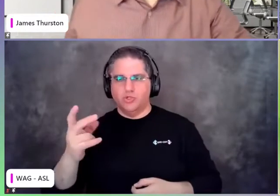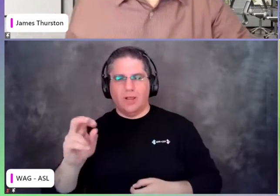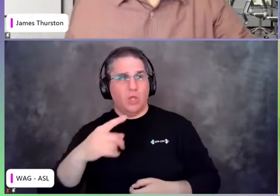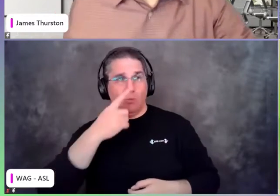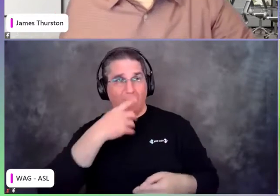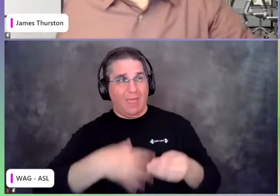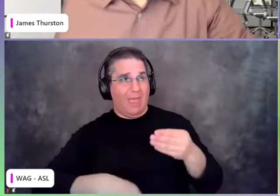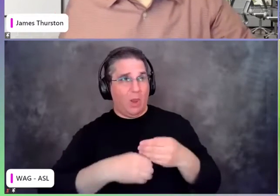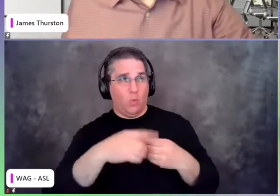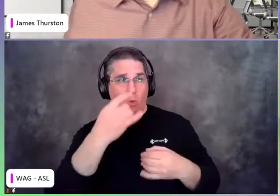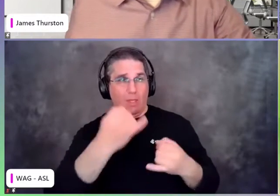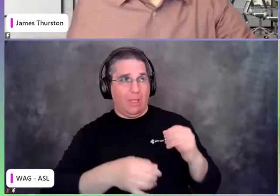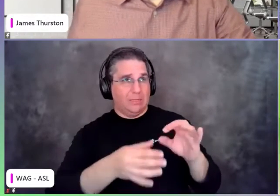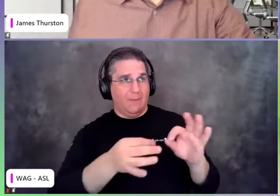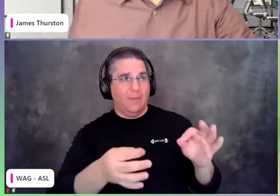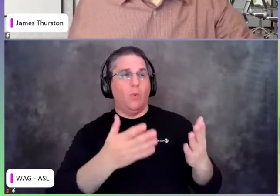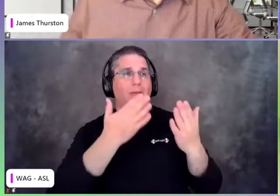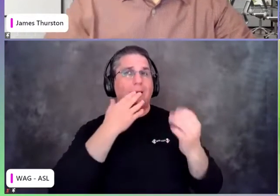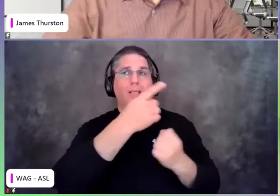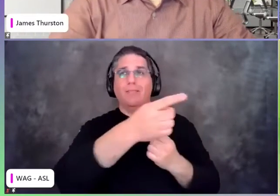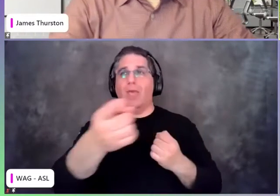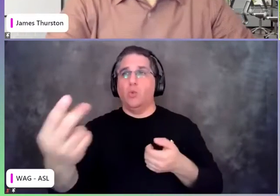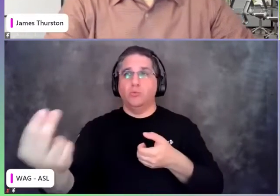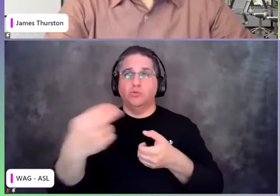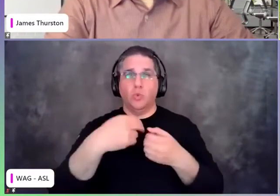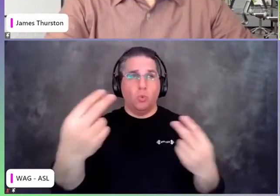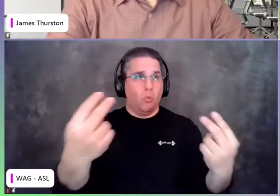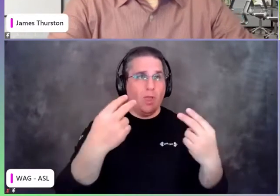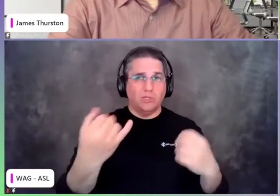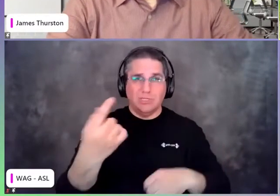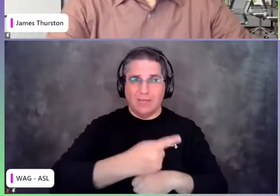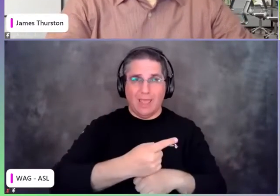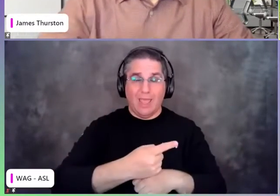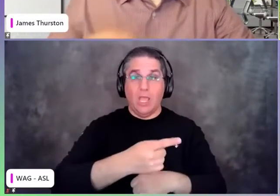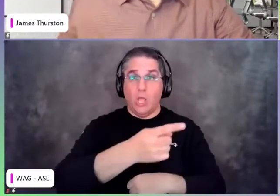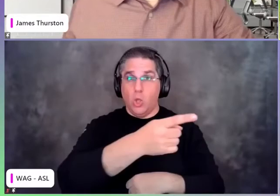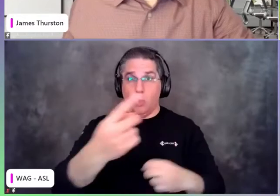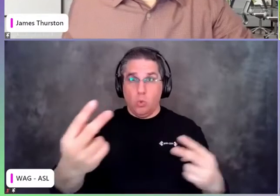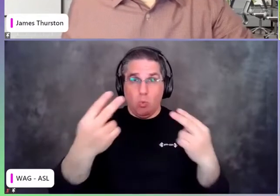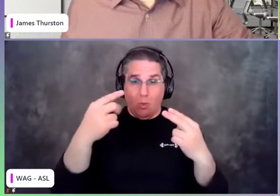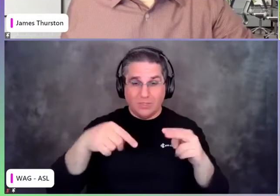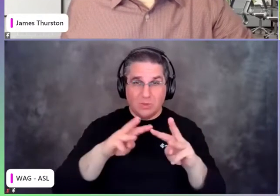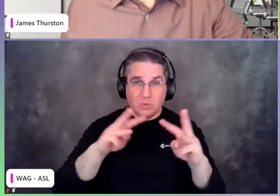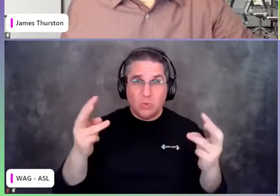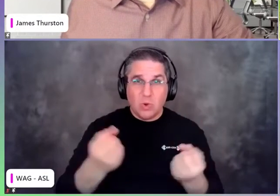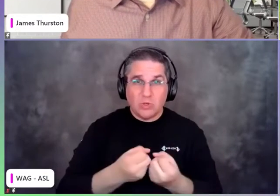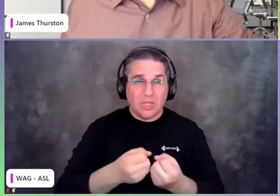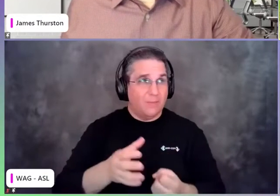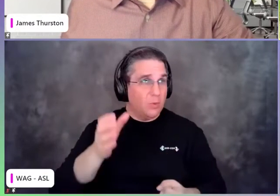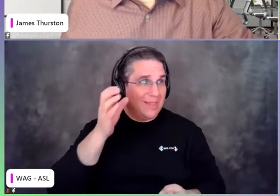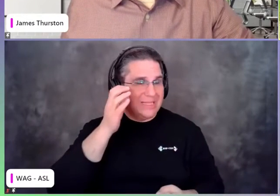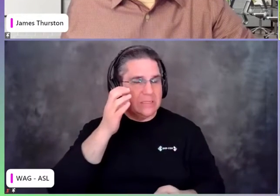powerful. [JONATHAN] Awesome carmac tally, can I say one thing real quick came out I just